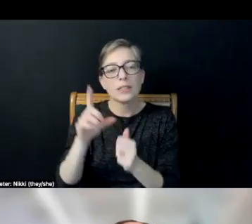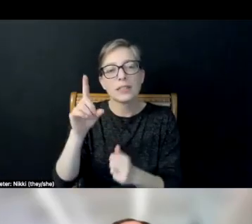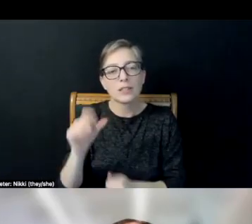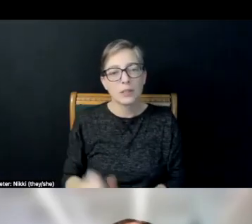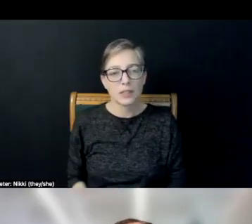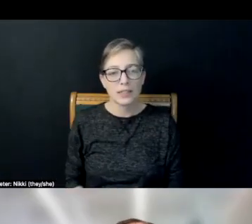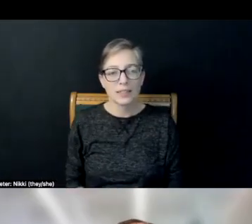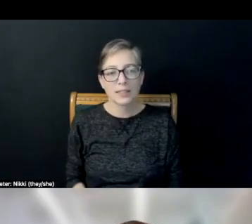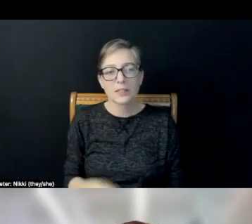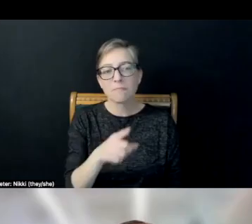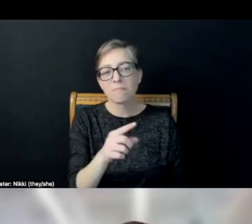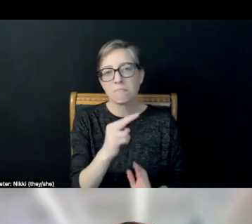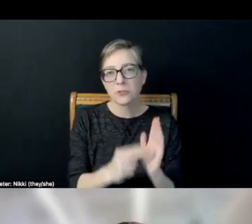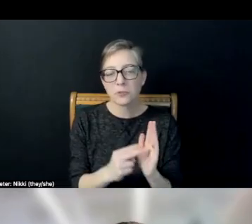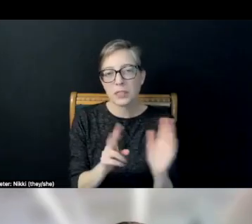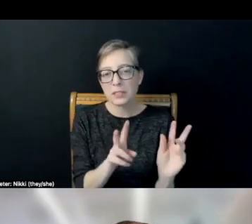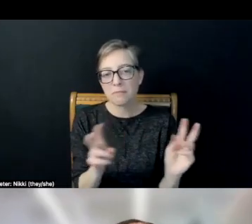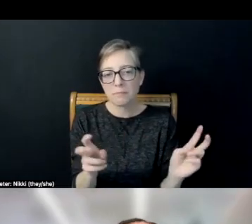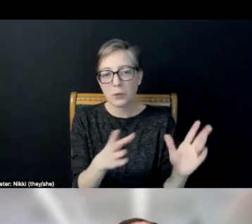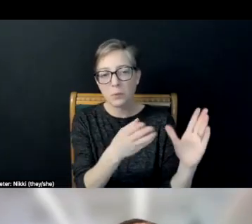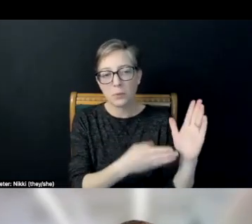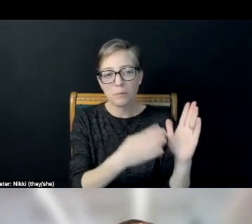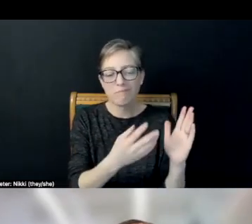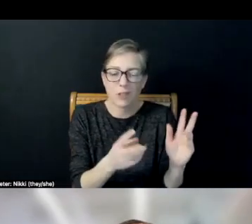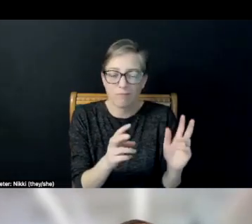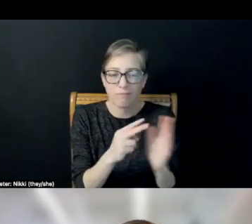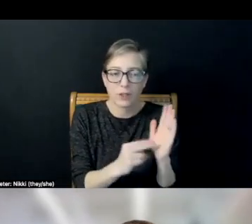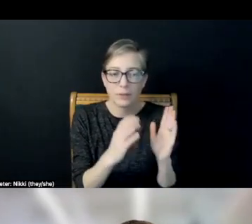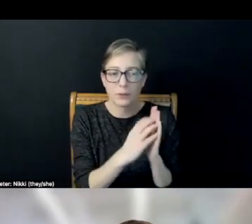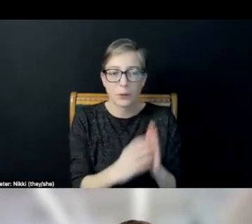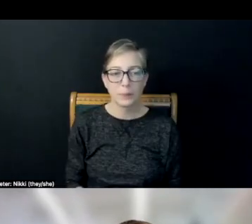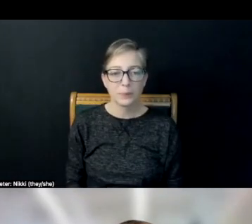Nothing about us without us. At the end of this deck,